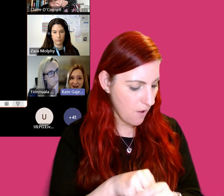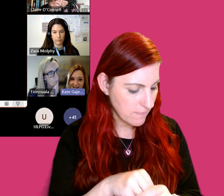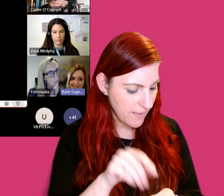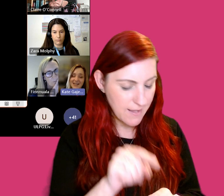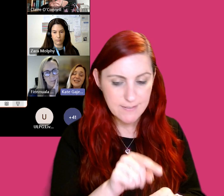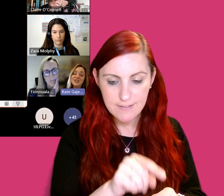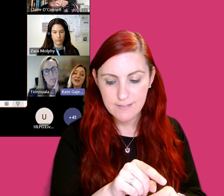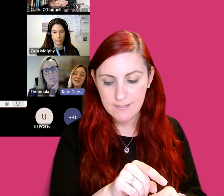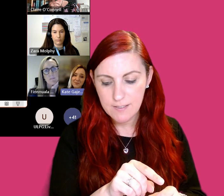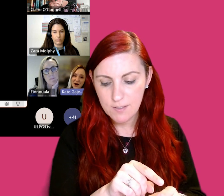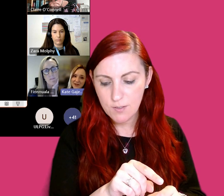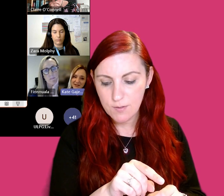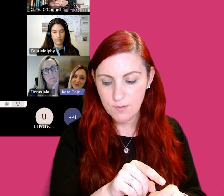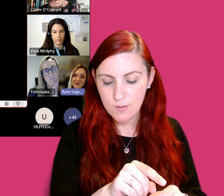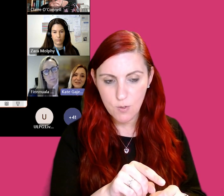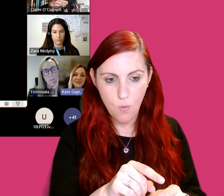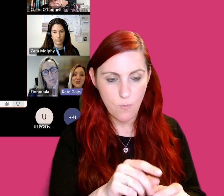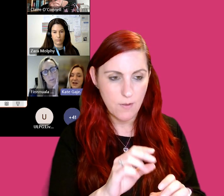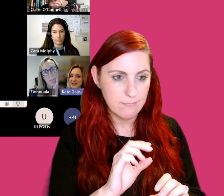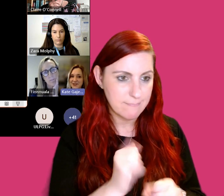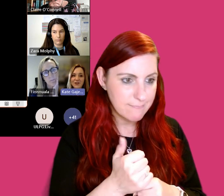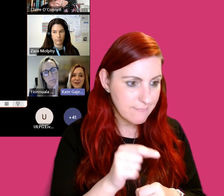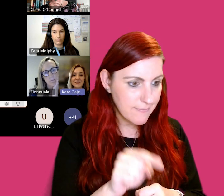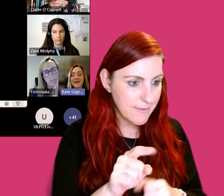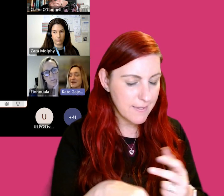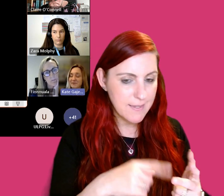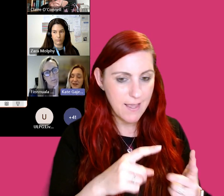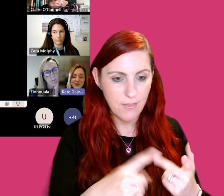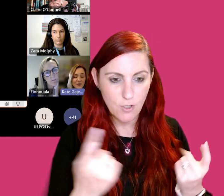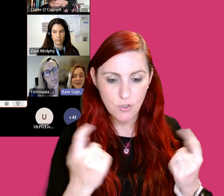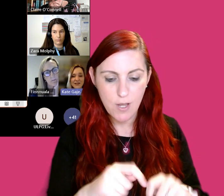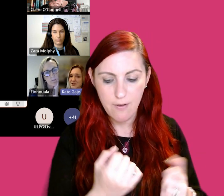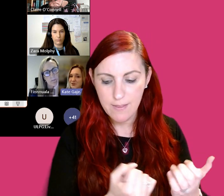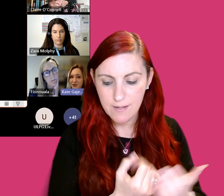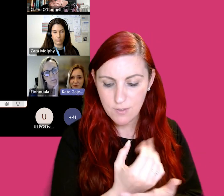chat chatted about their experiences shared their stories and I think peer support is absolutely